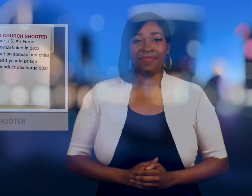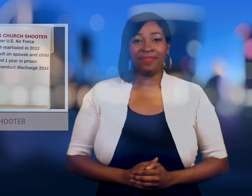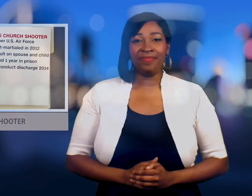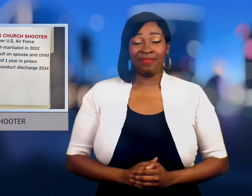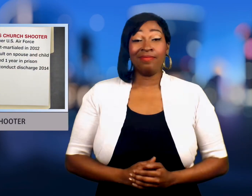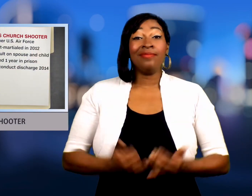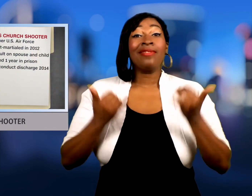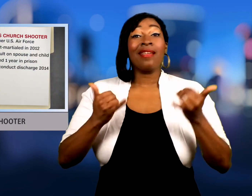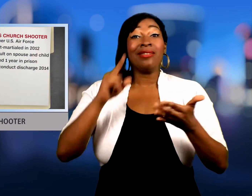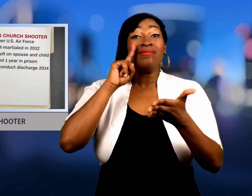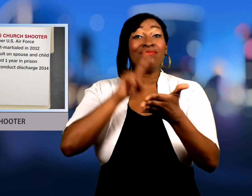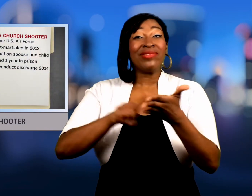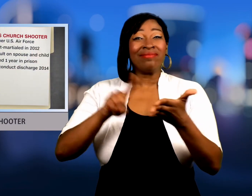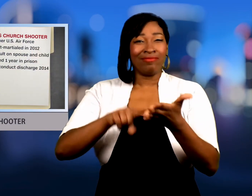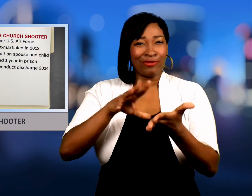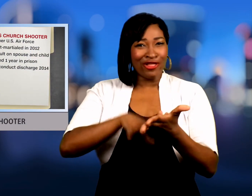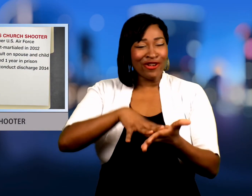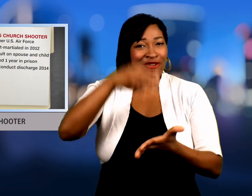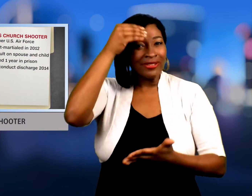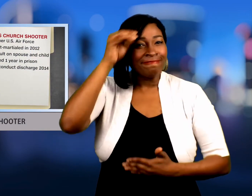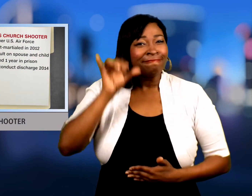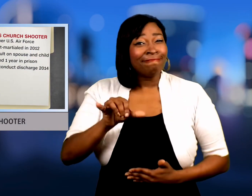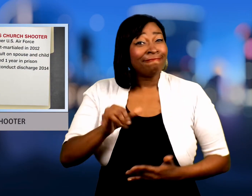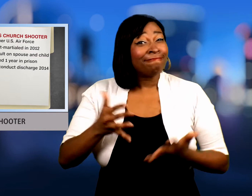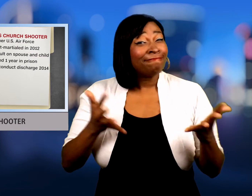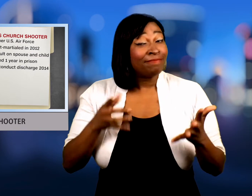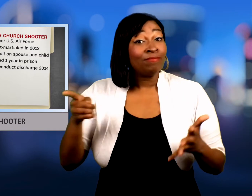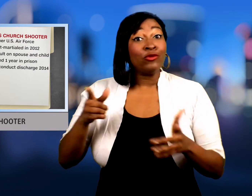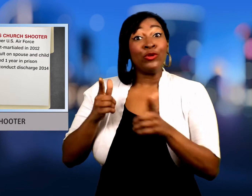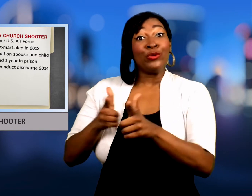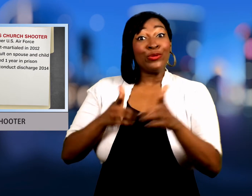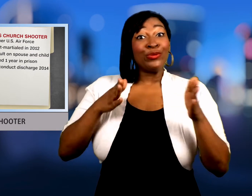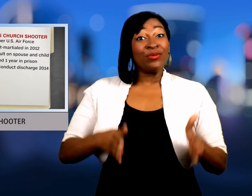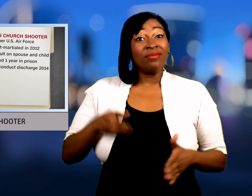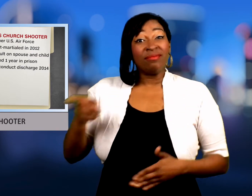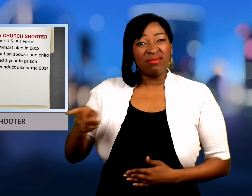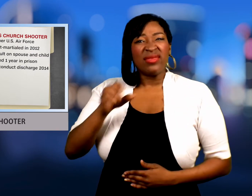Here is what investigators have learned about the shooter, 26 year